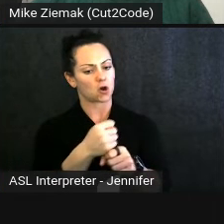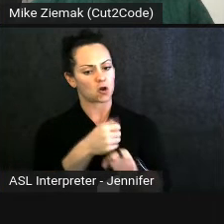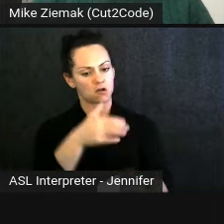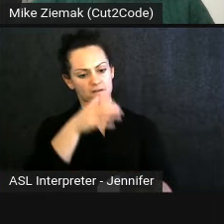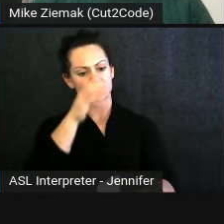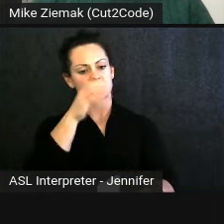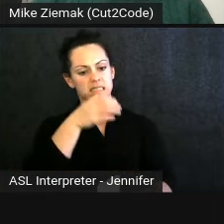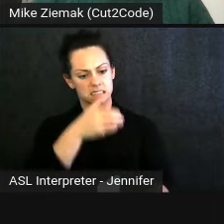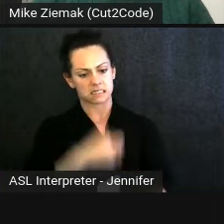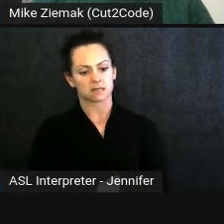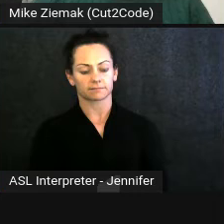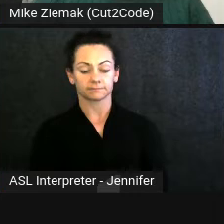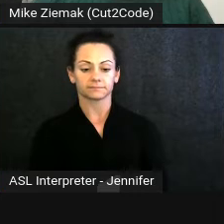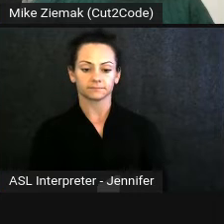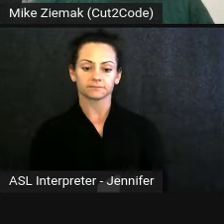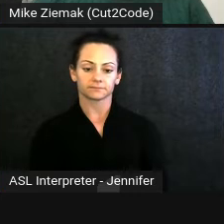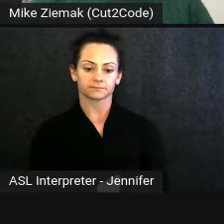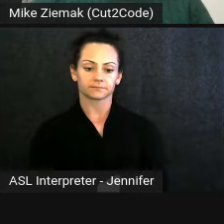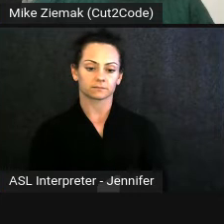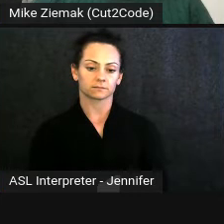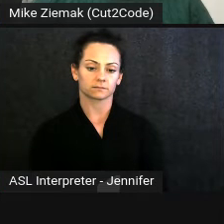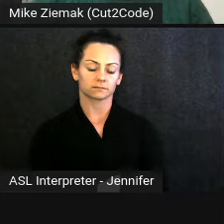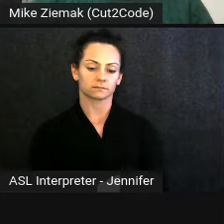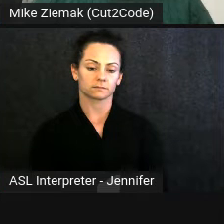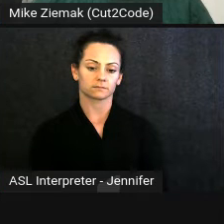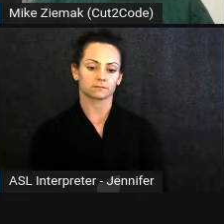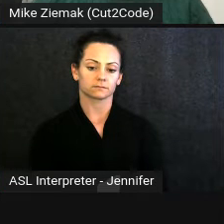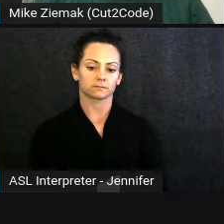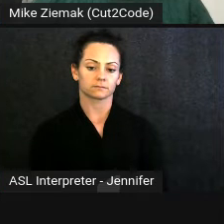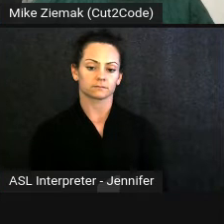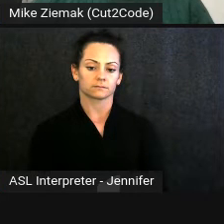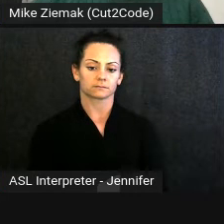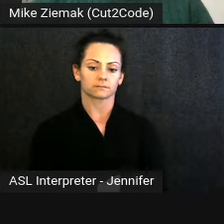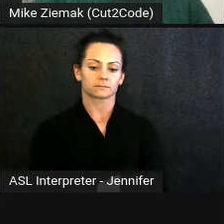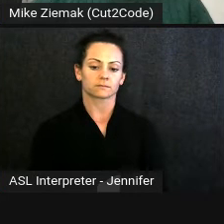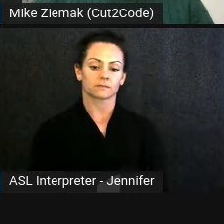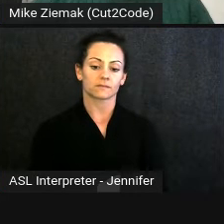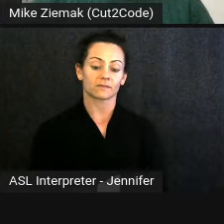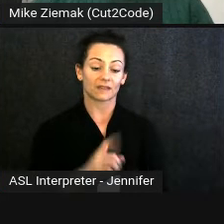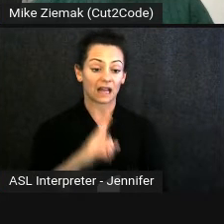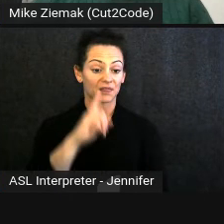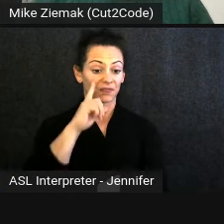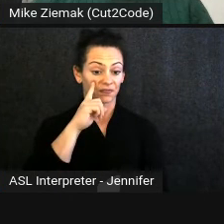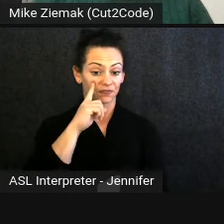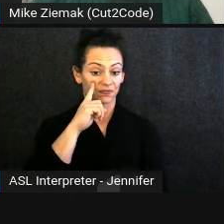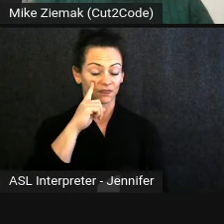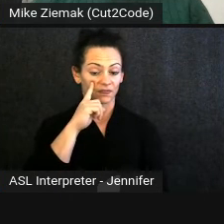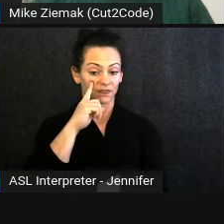"Have yourself a little coffee." I think we could get rid of the overlay. We don't need it.